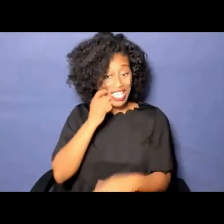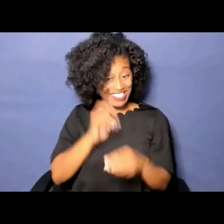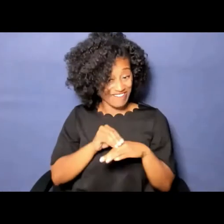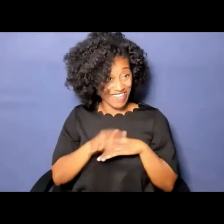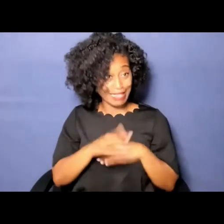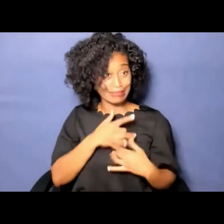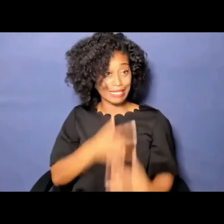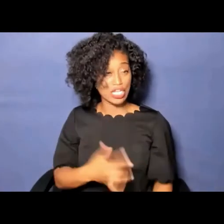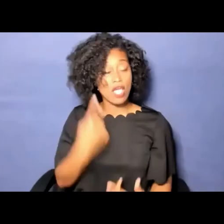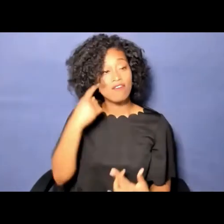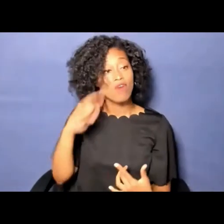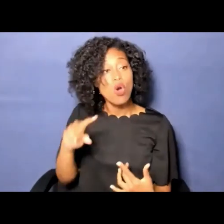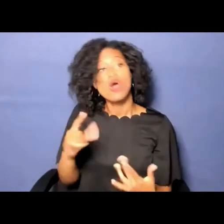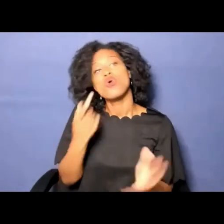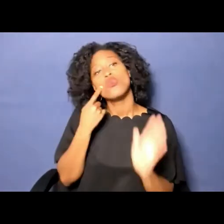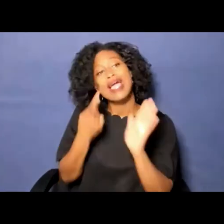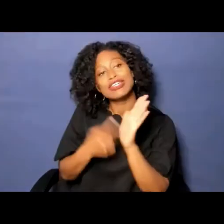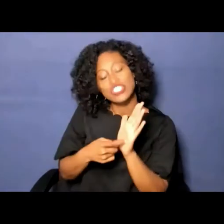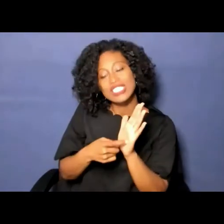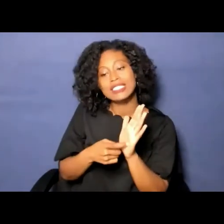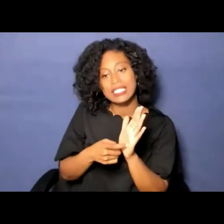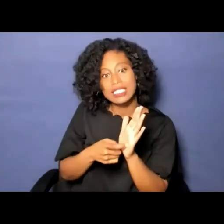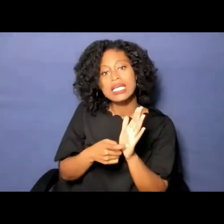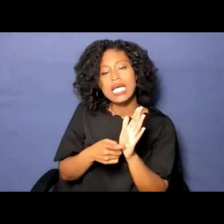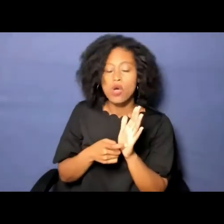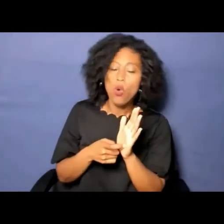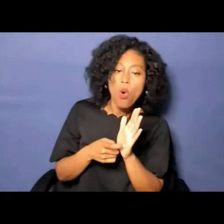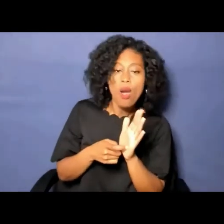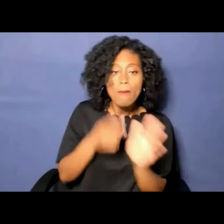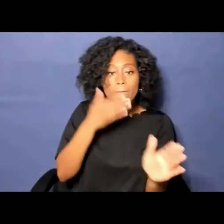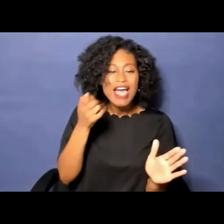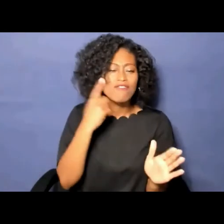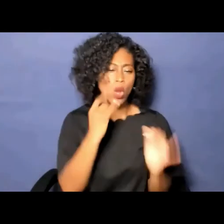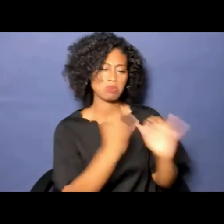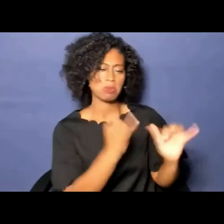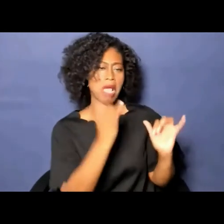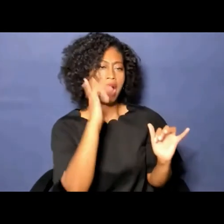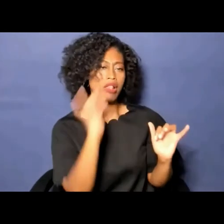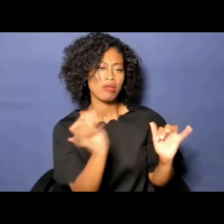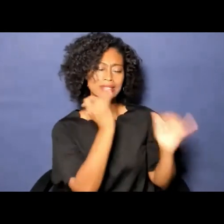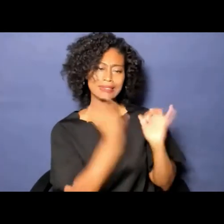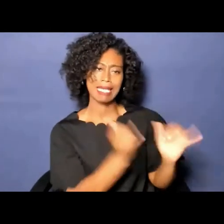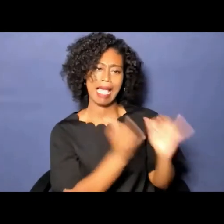for recognition accuracy to be better for same race faces than for cross race spaces.